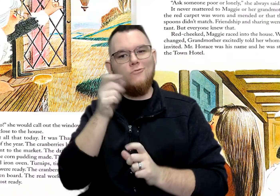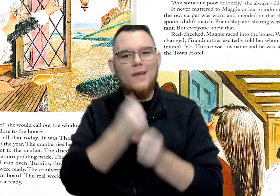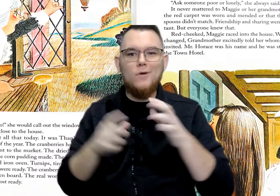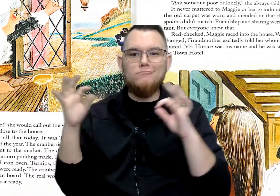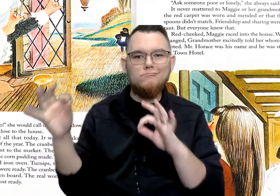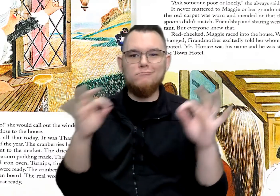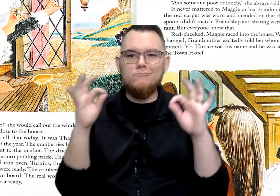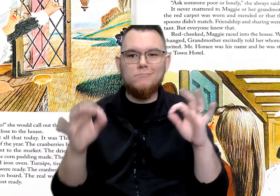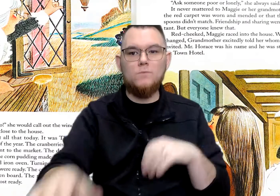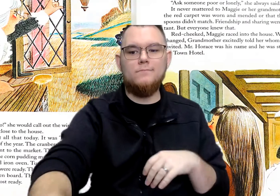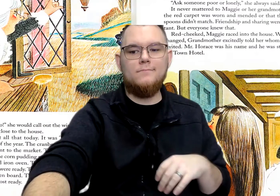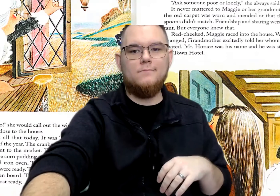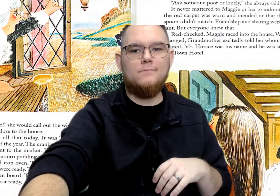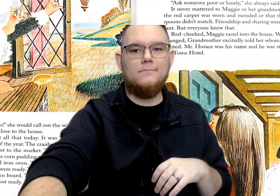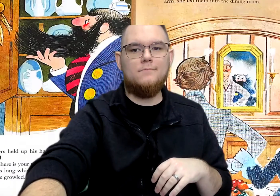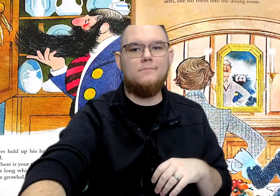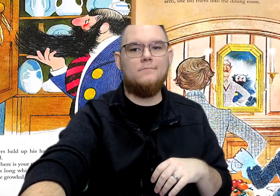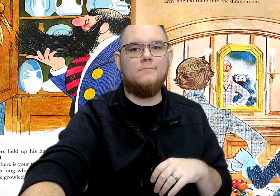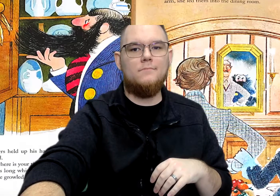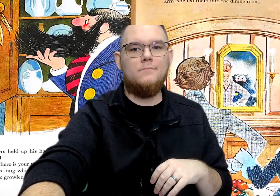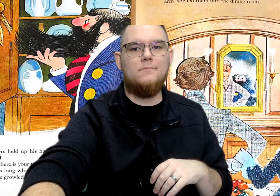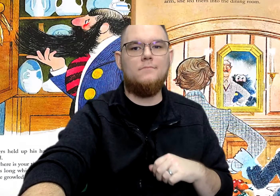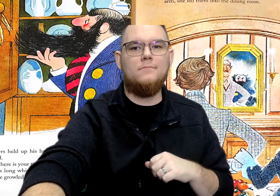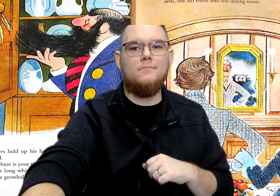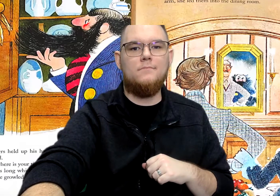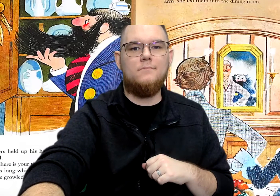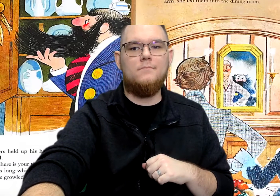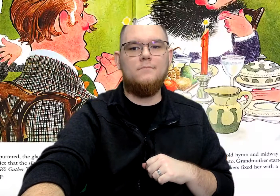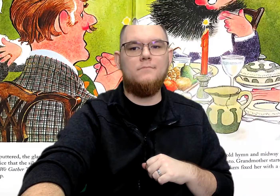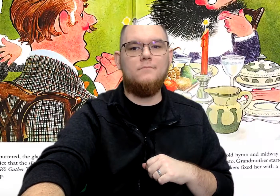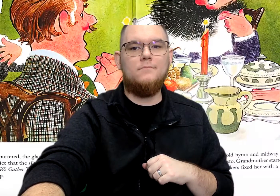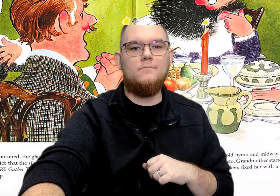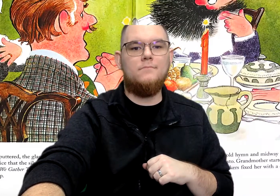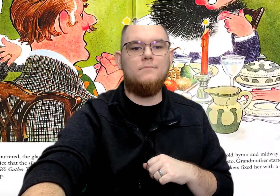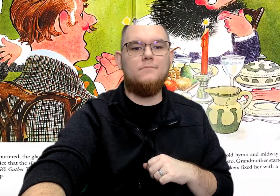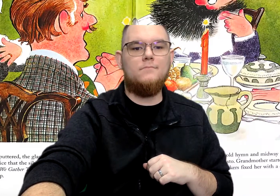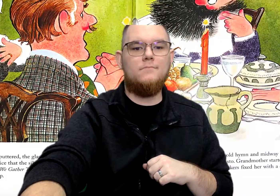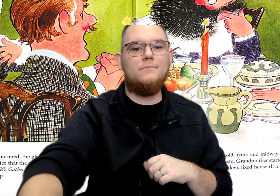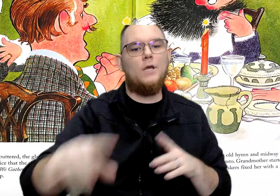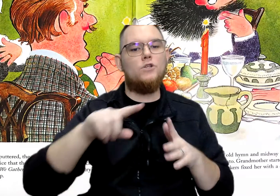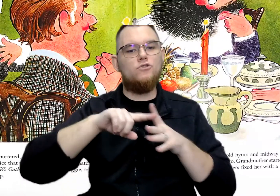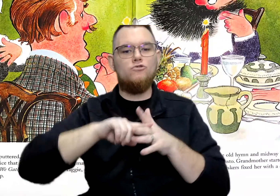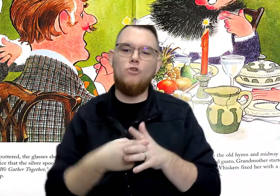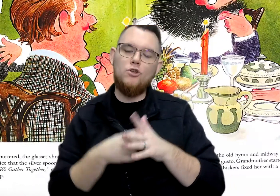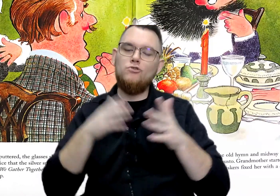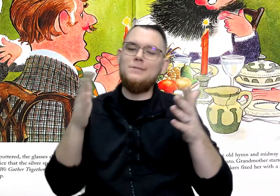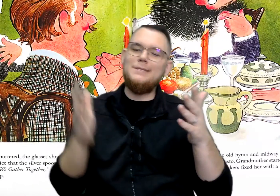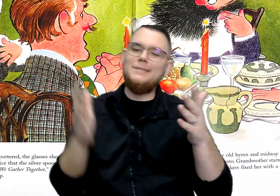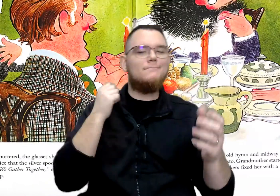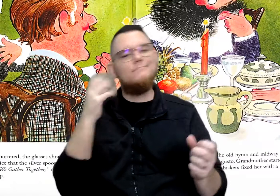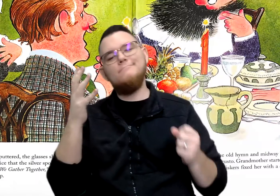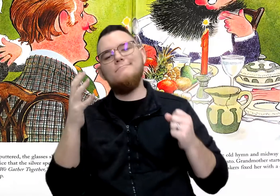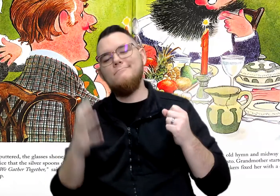They all joined in the old hymn and midway began to sing out with cheer and gusto.